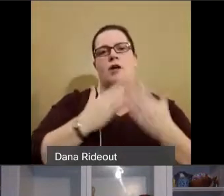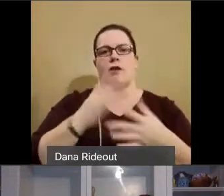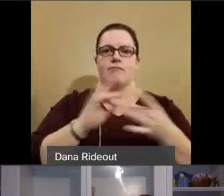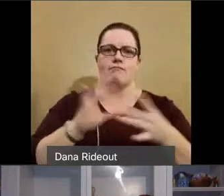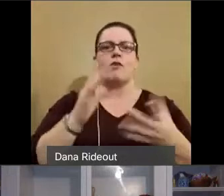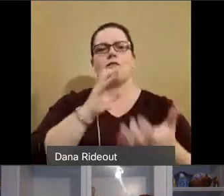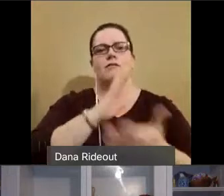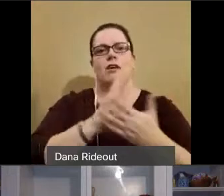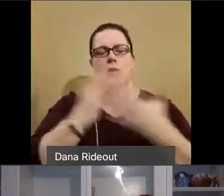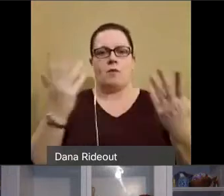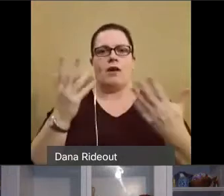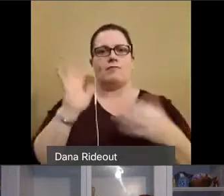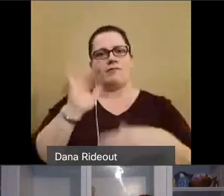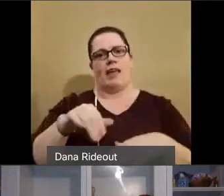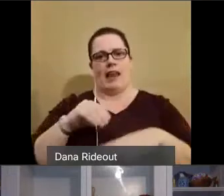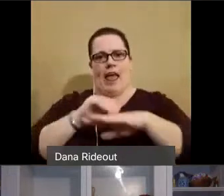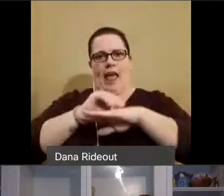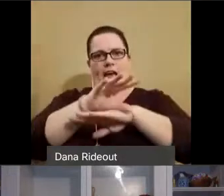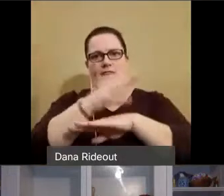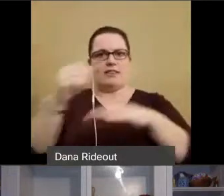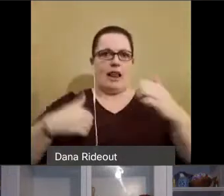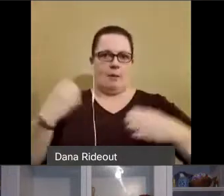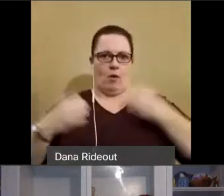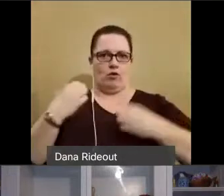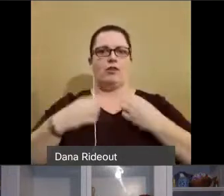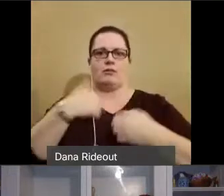Aspects and emotions, I'm trying to write a book about emotions right now.